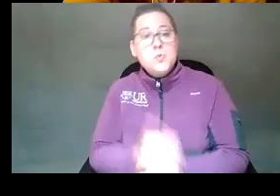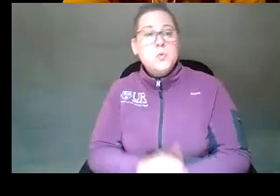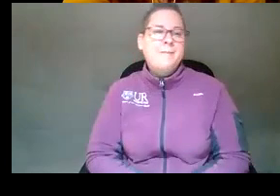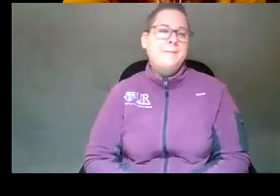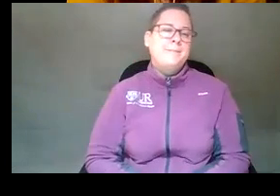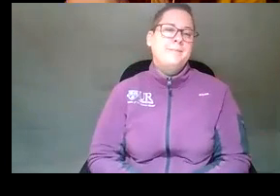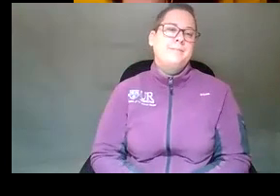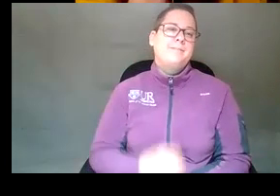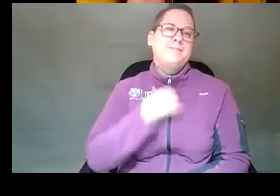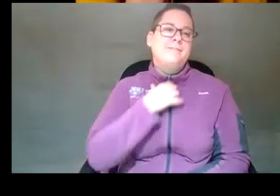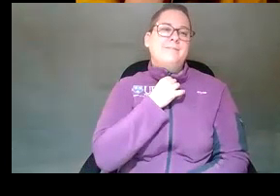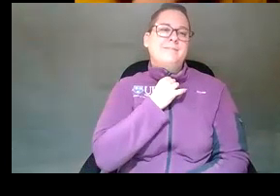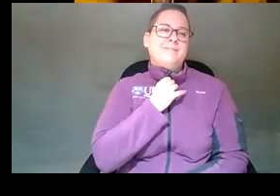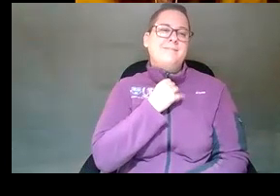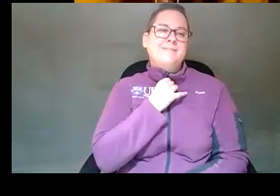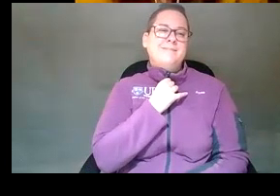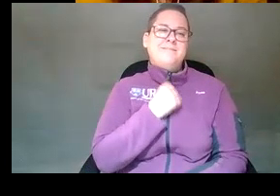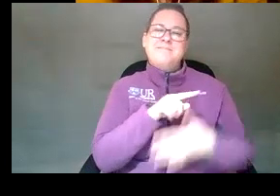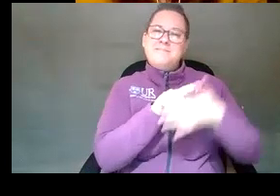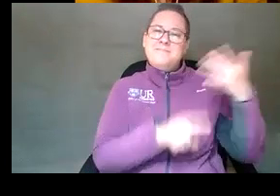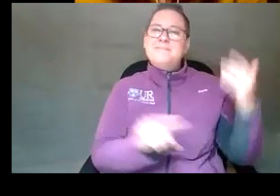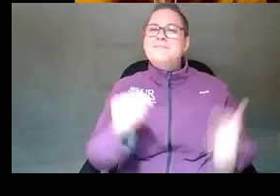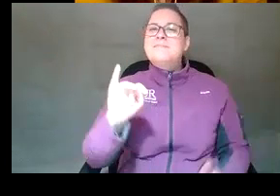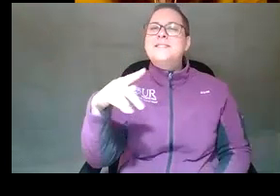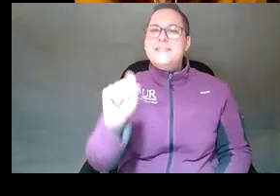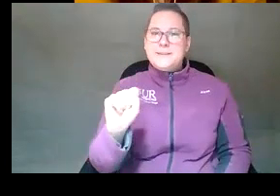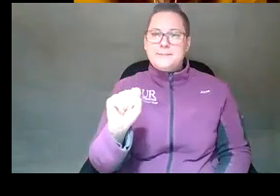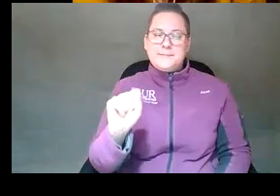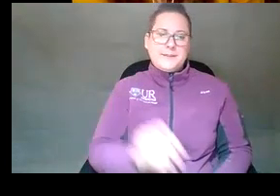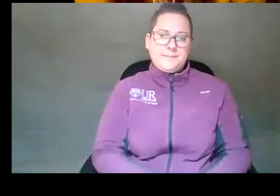and so these are just some of our some tips for telehealth appointments so the first